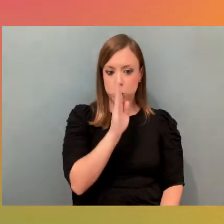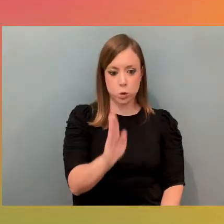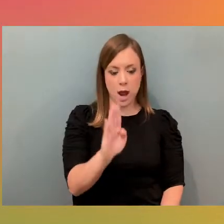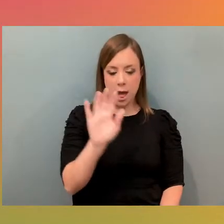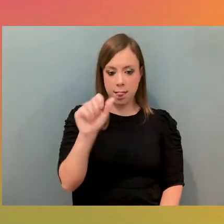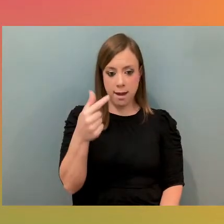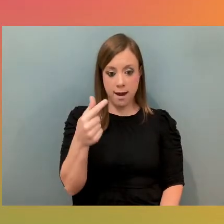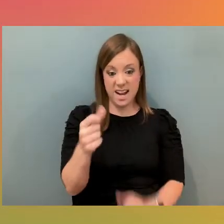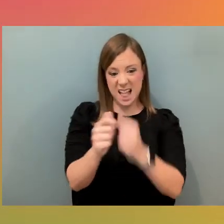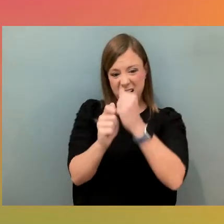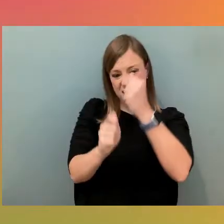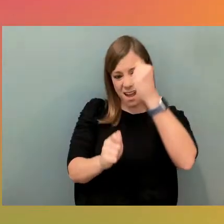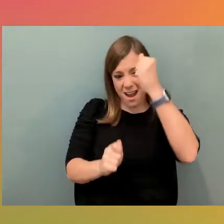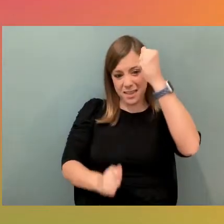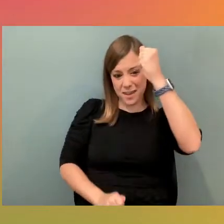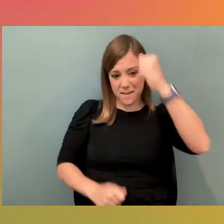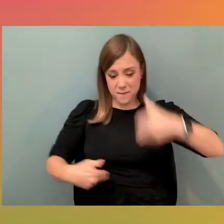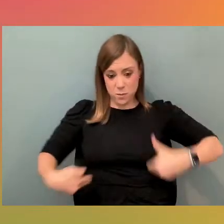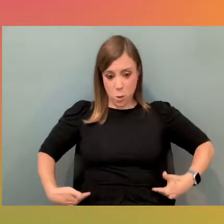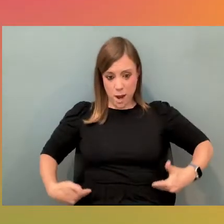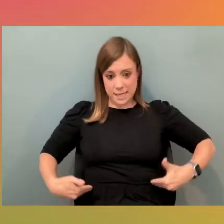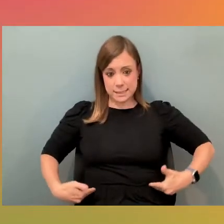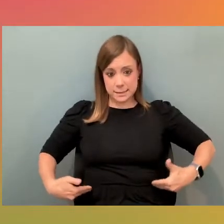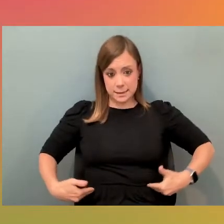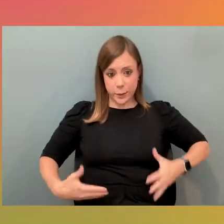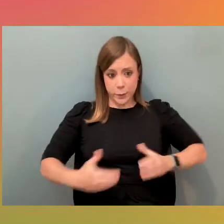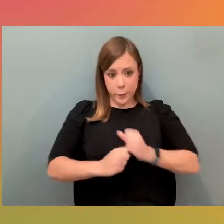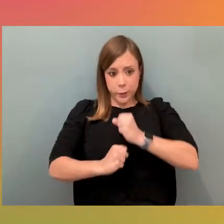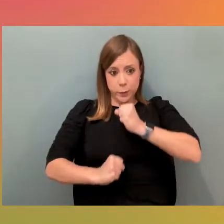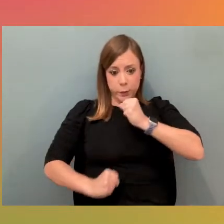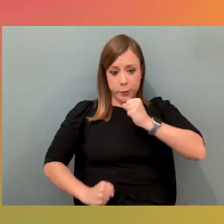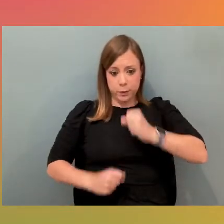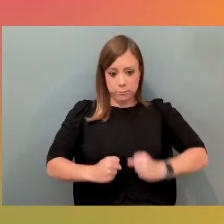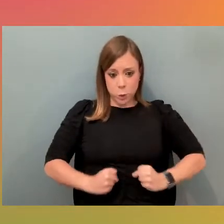STRENGTHEN THE LEGS. AND LENGTHEN THROUGH THE LEFT